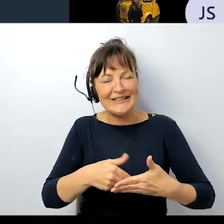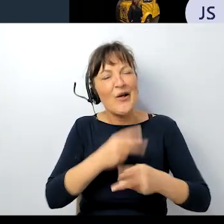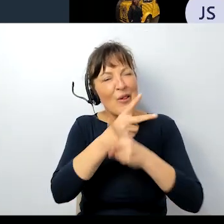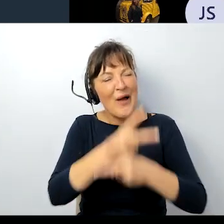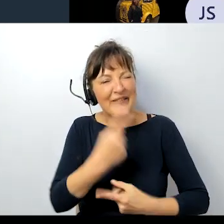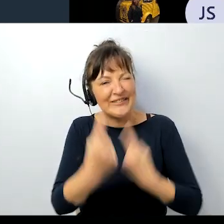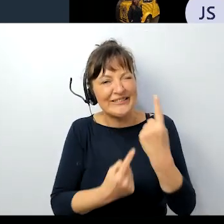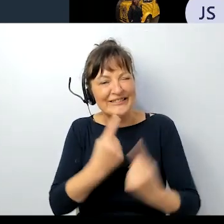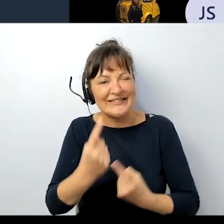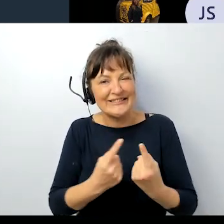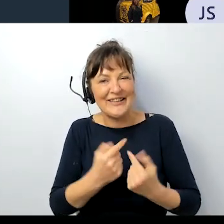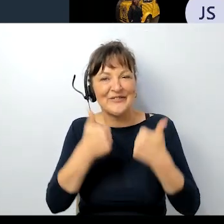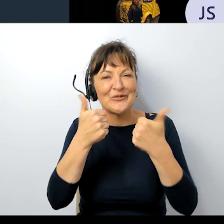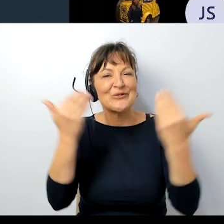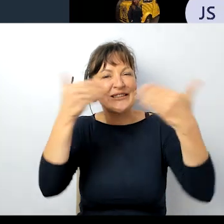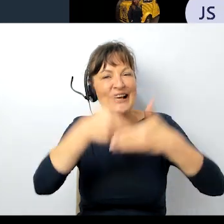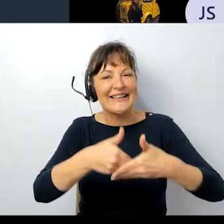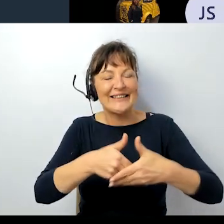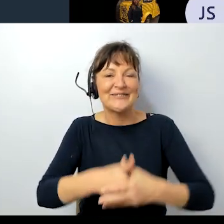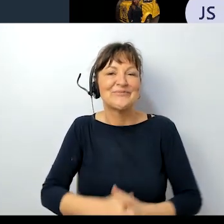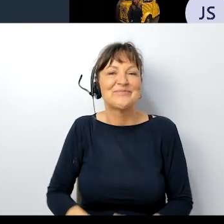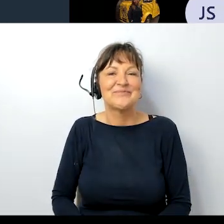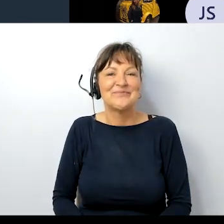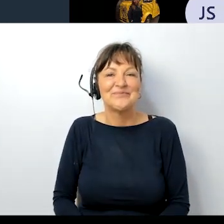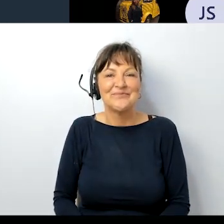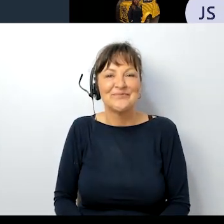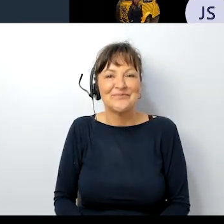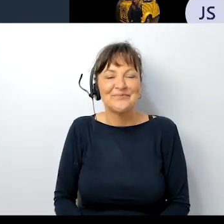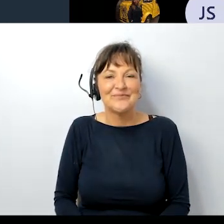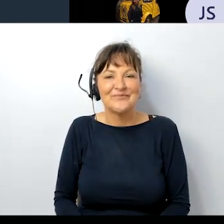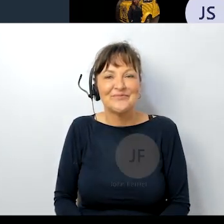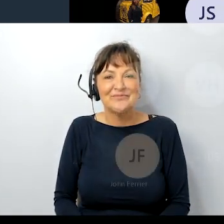thank you for joining us this evening and have a great night, take care.